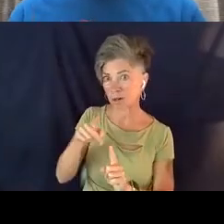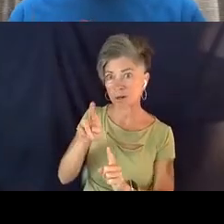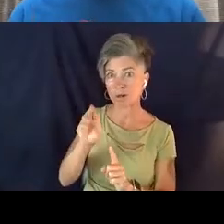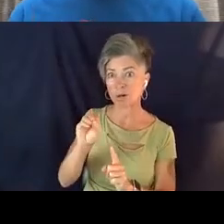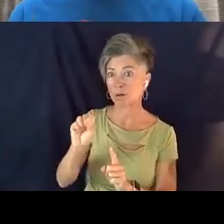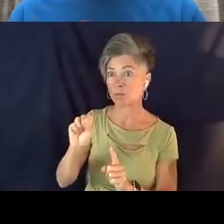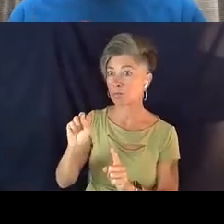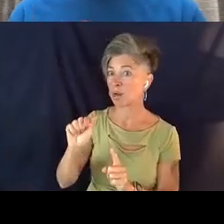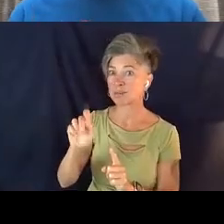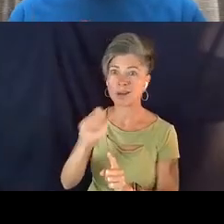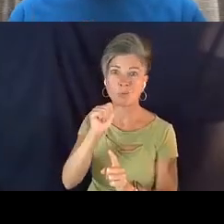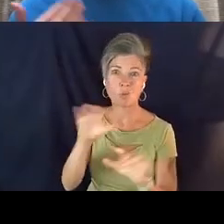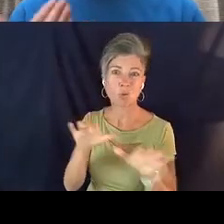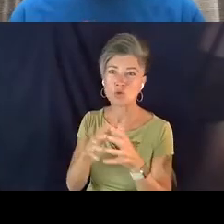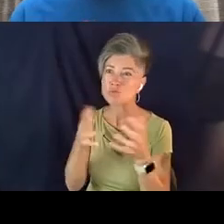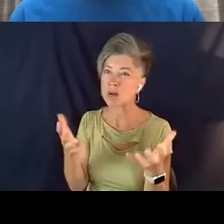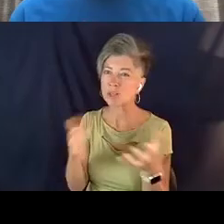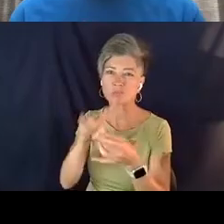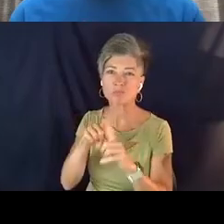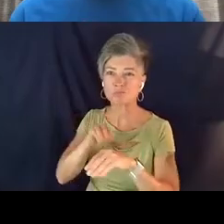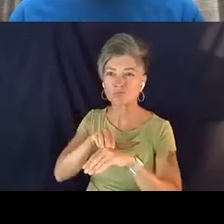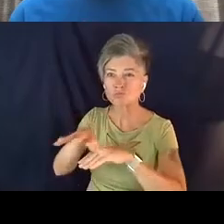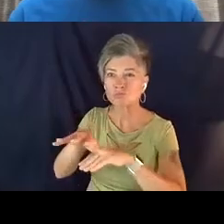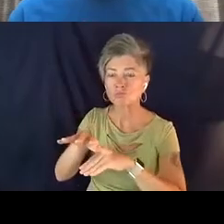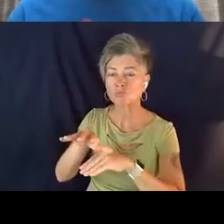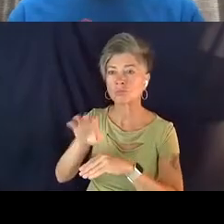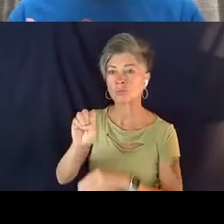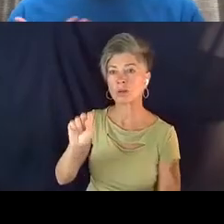under the influence of estrogen, but it's an important piece to consider.